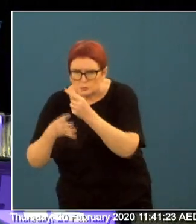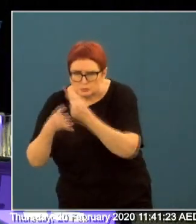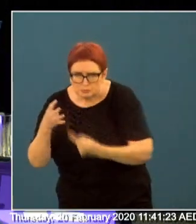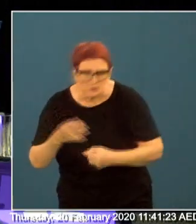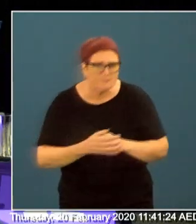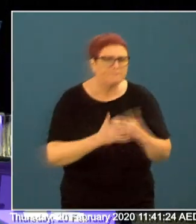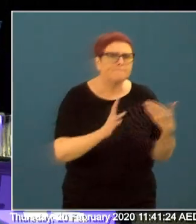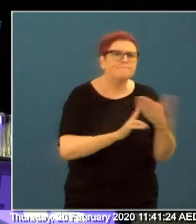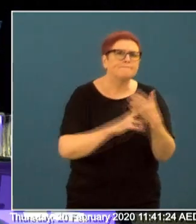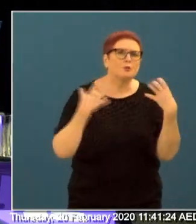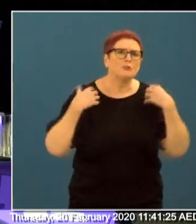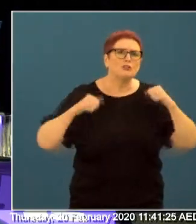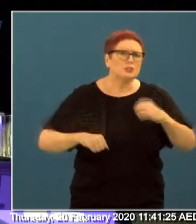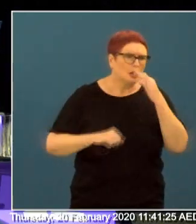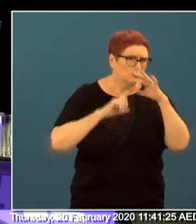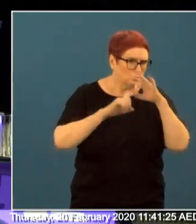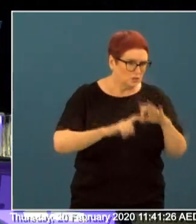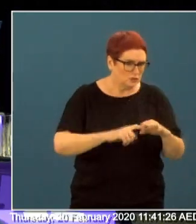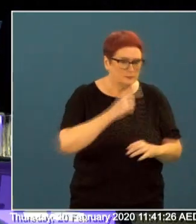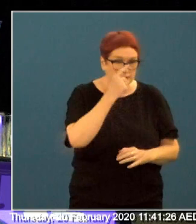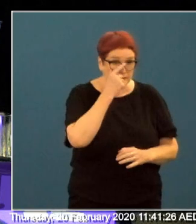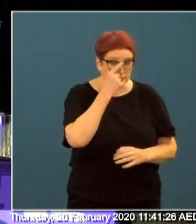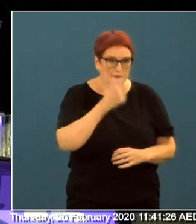I appreciate that this section of your statement, of course,